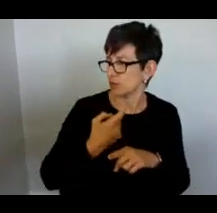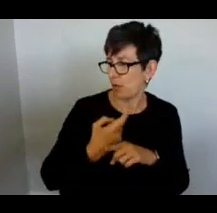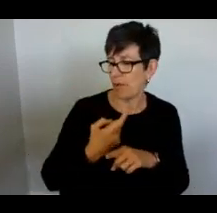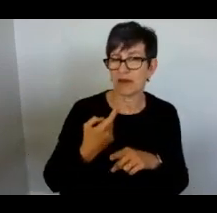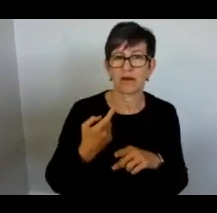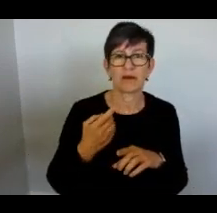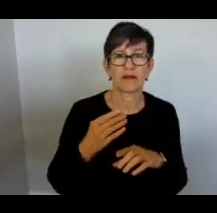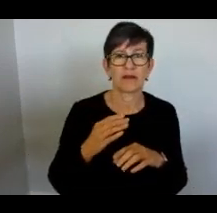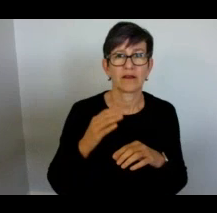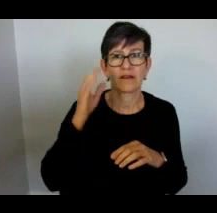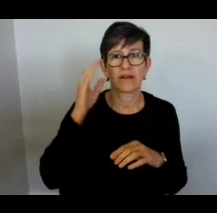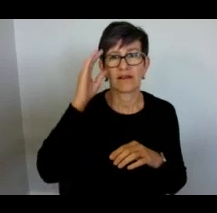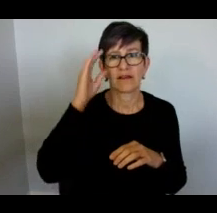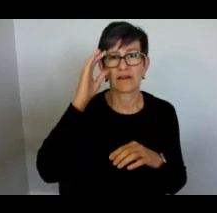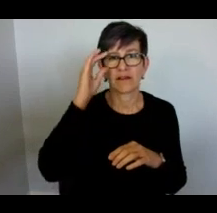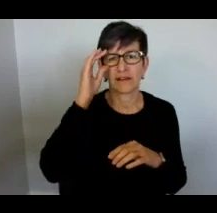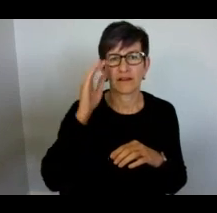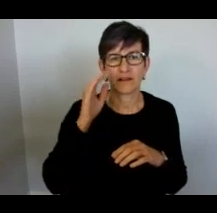on Georgia's definition of parent.